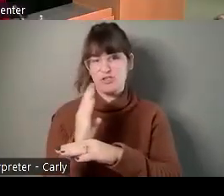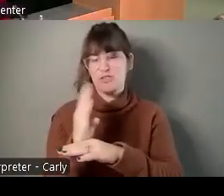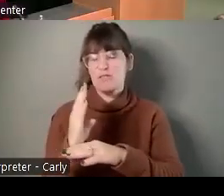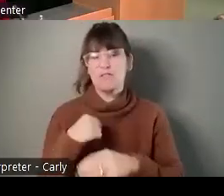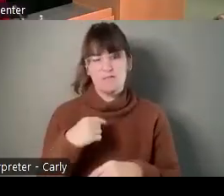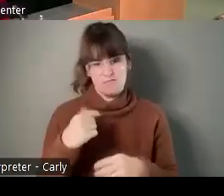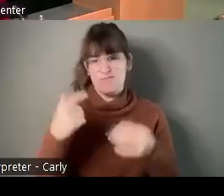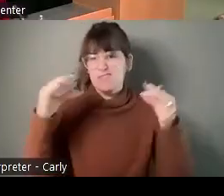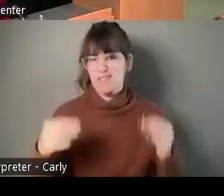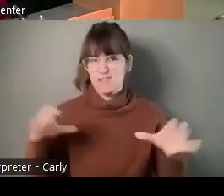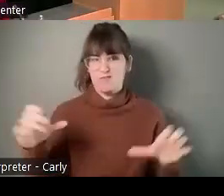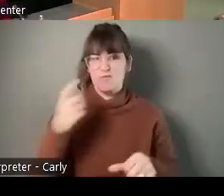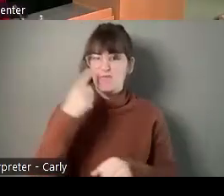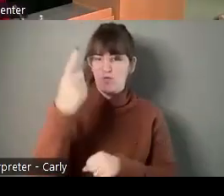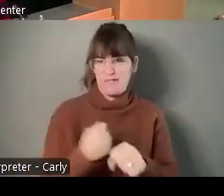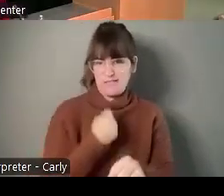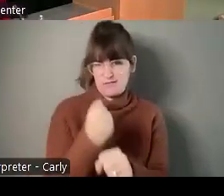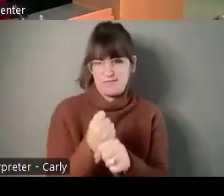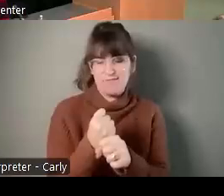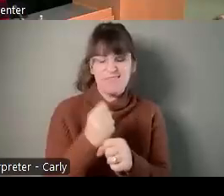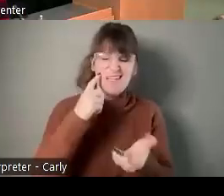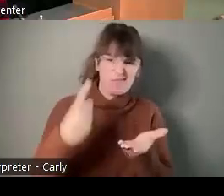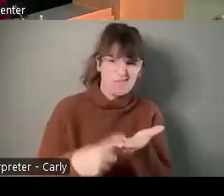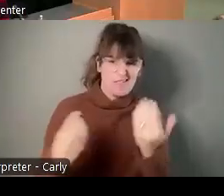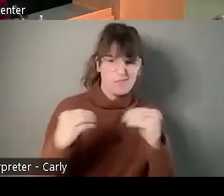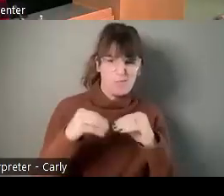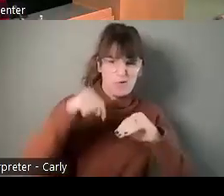And I'll talk a little bit more about what they look like in depth, but there's been a lot of